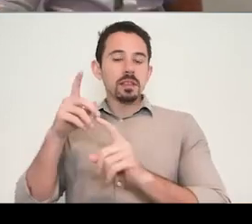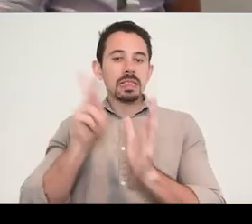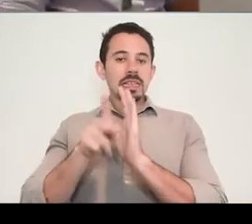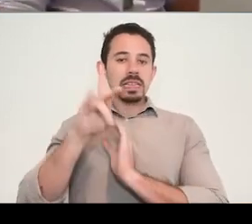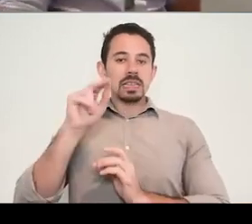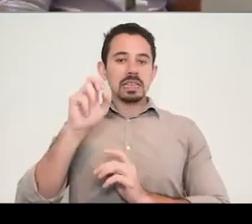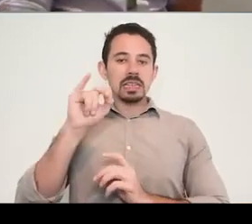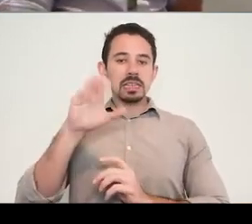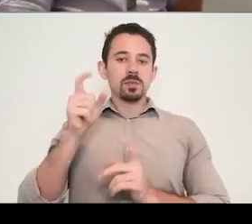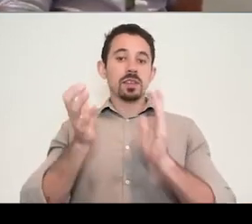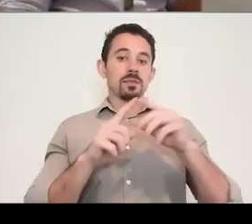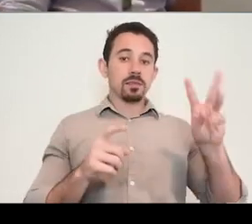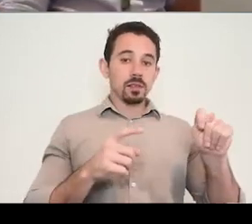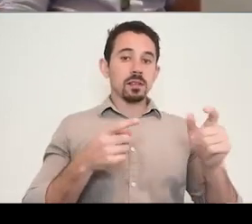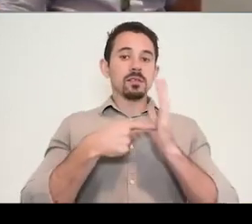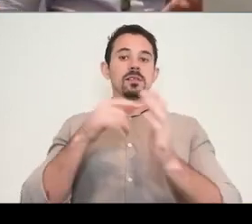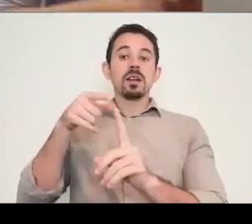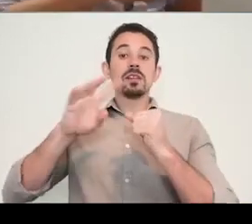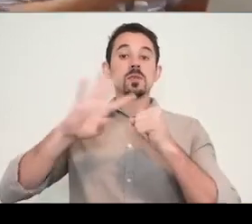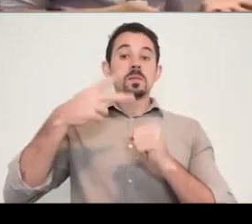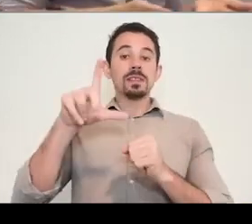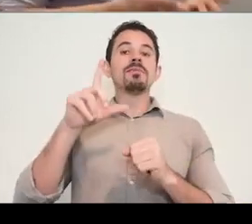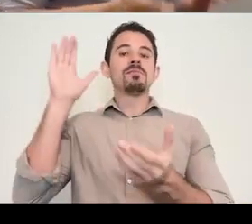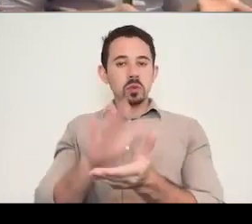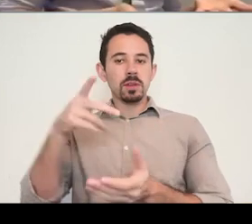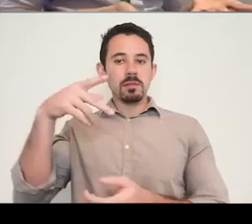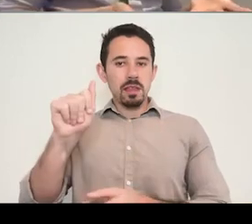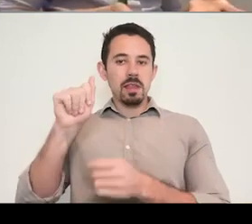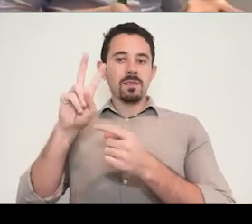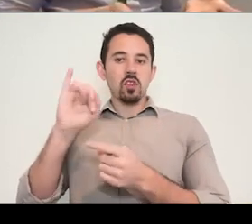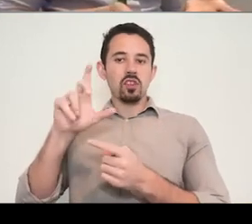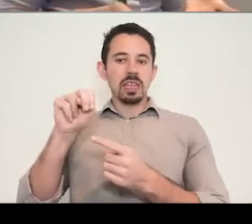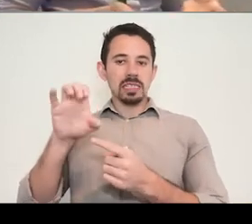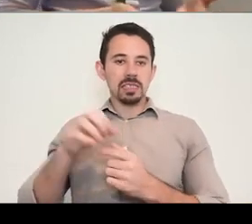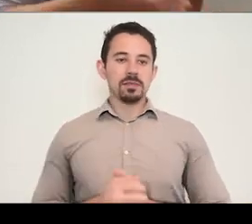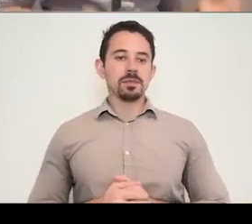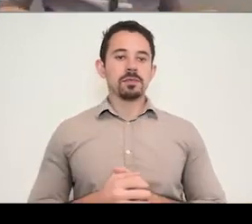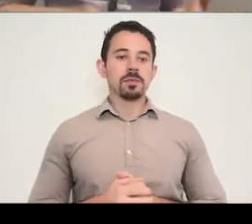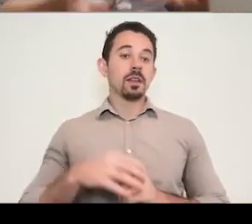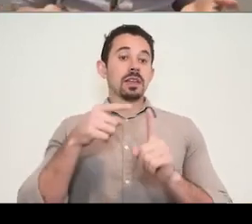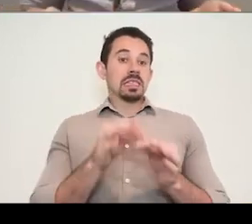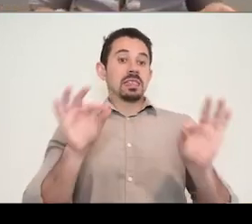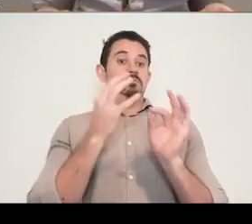indicating that secreted Pel reduces P. aeruginosa virulence. This is significant